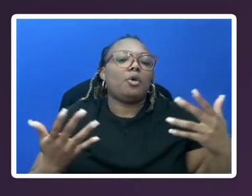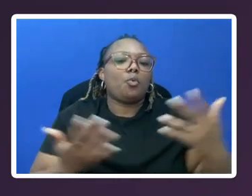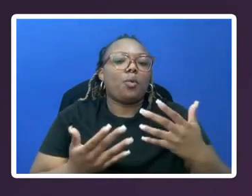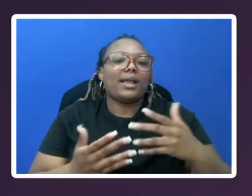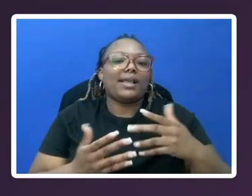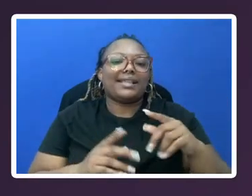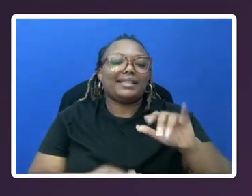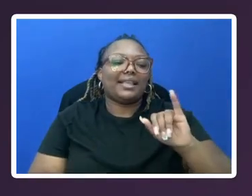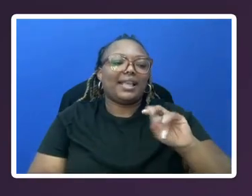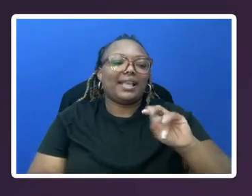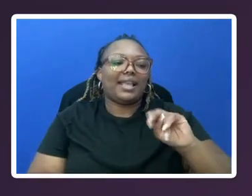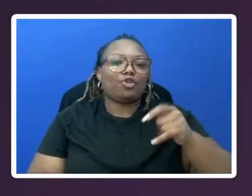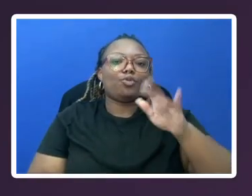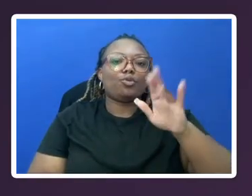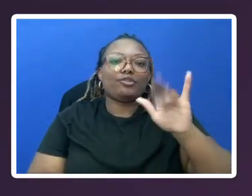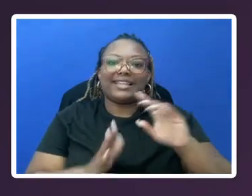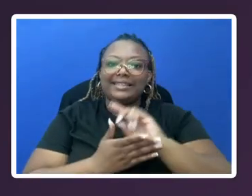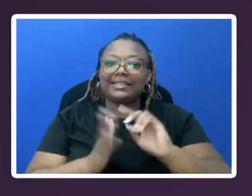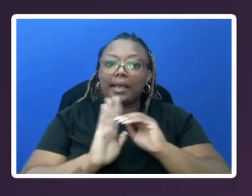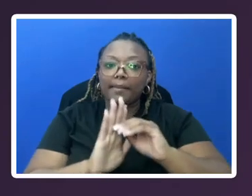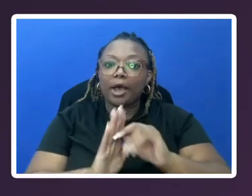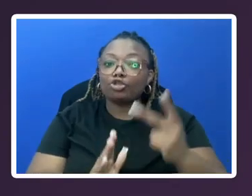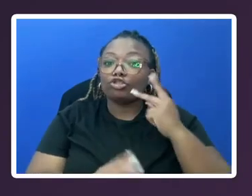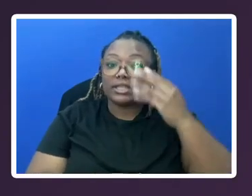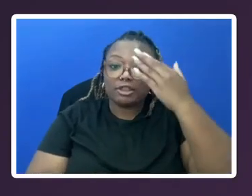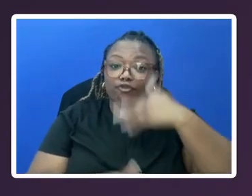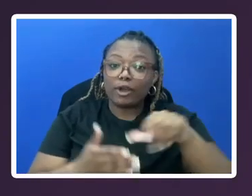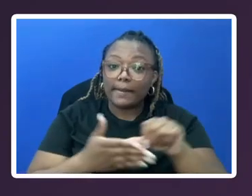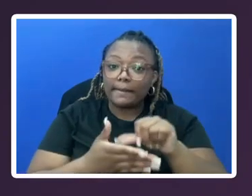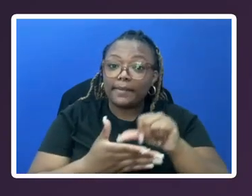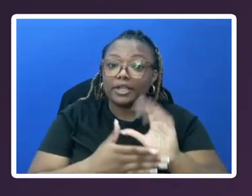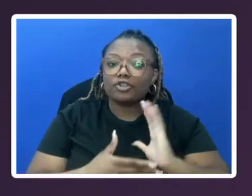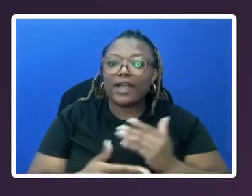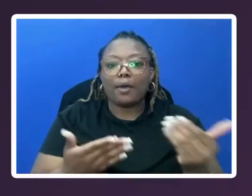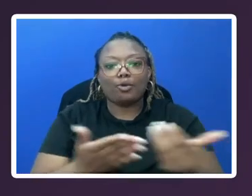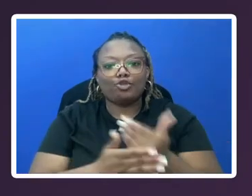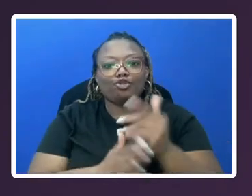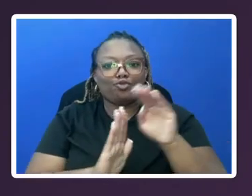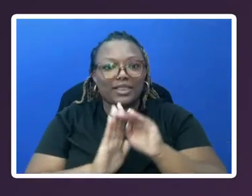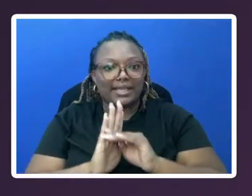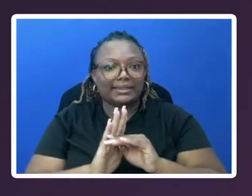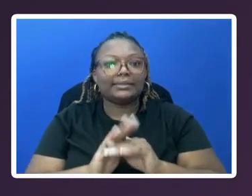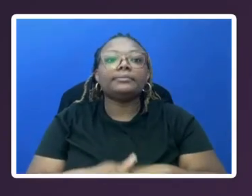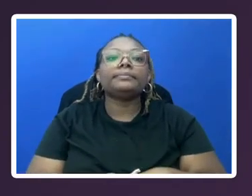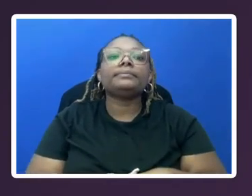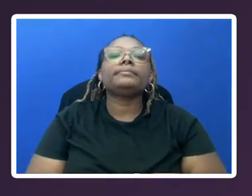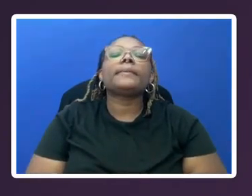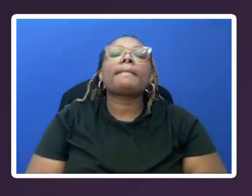you see the front page of our new lesson. And this is an inquiry-based